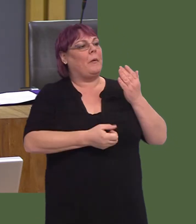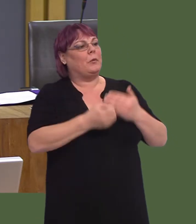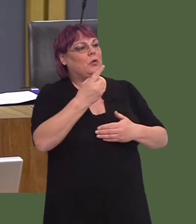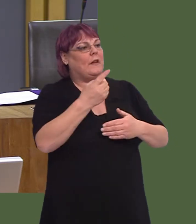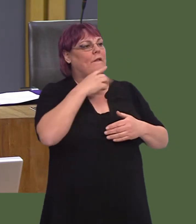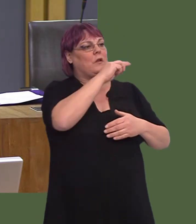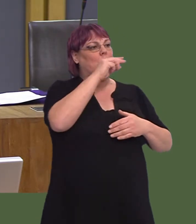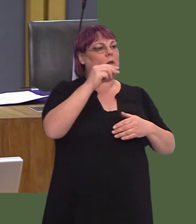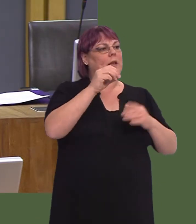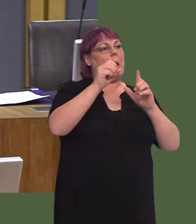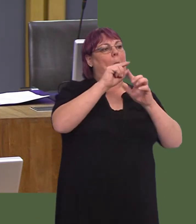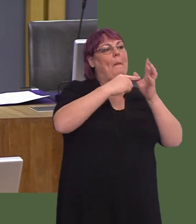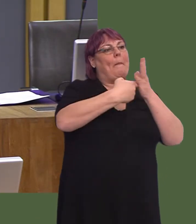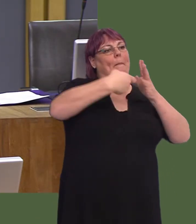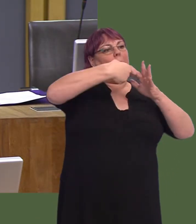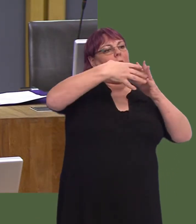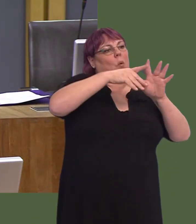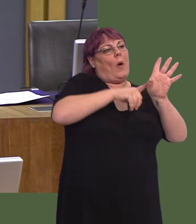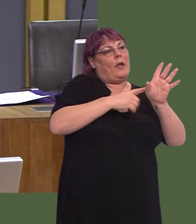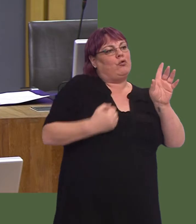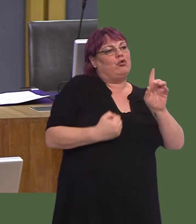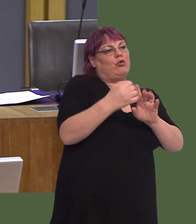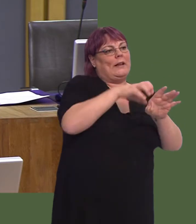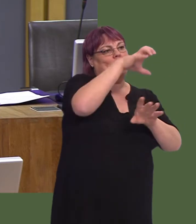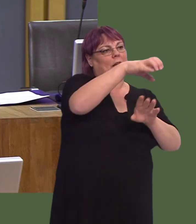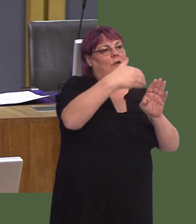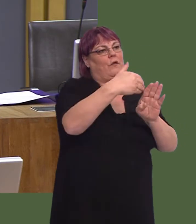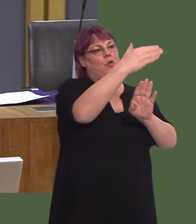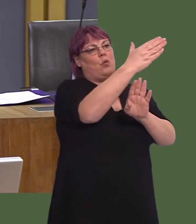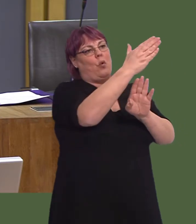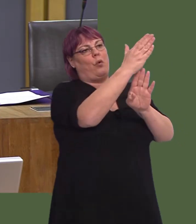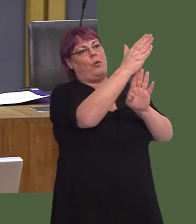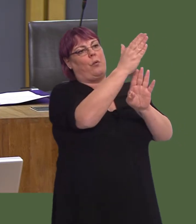parkway station to the north-west of the city. Given the cross-party interest in